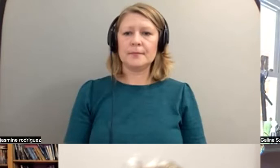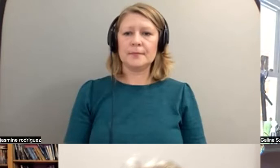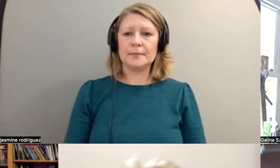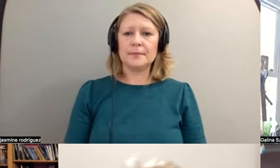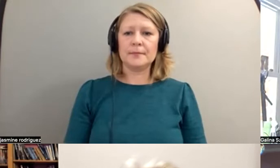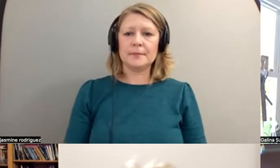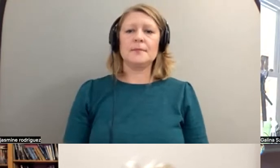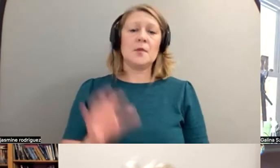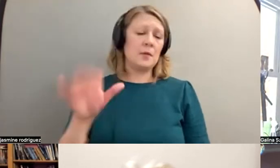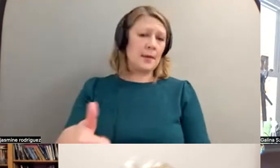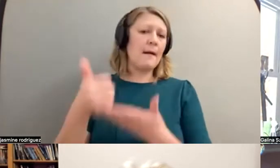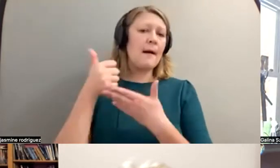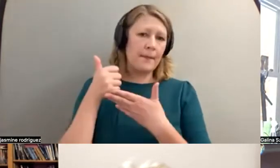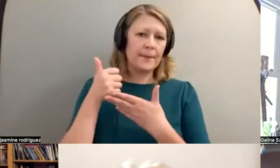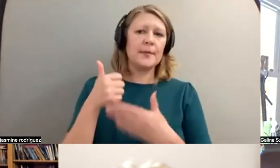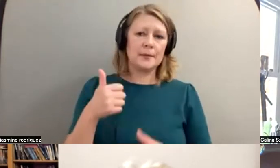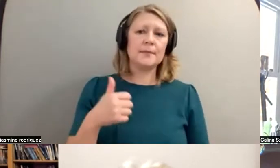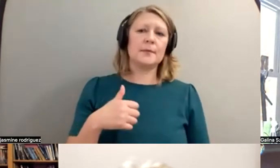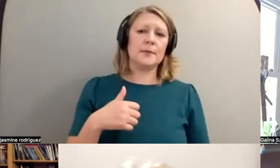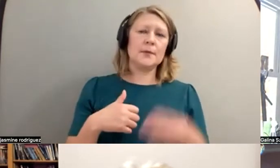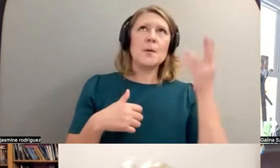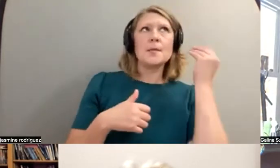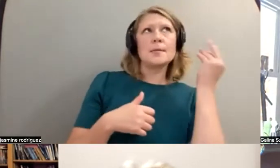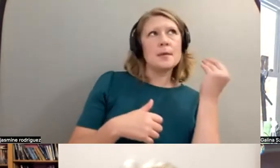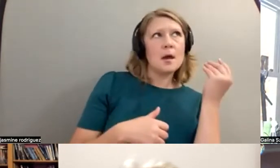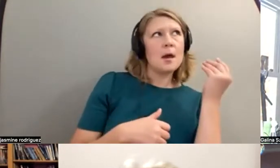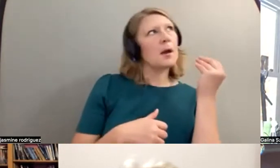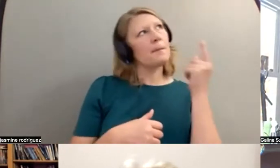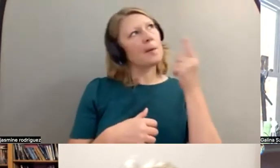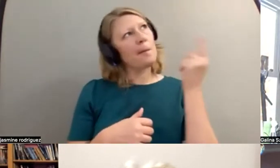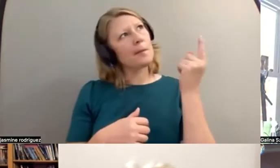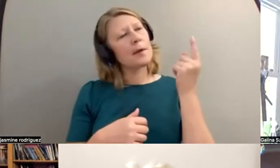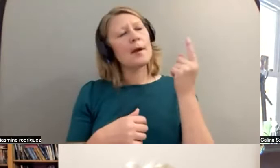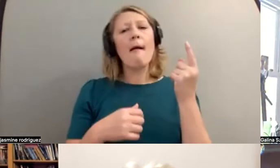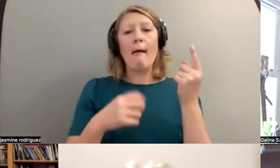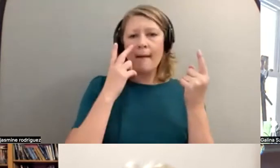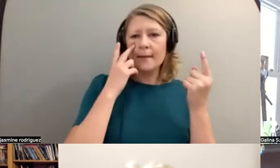you think about something, then you see oh another thought comes,